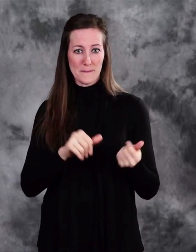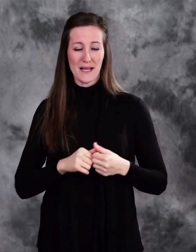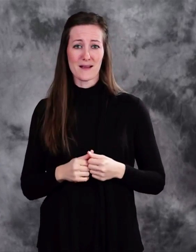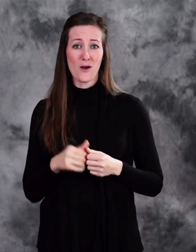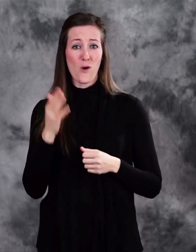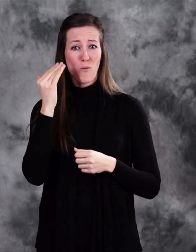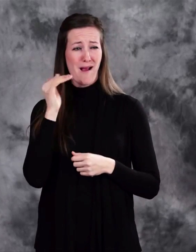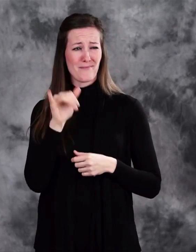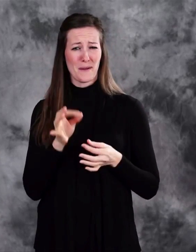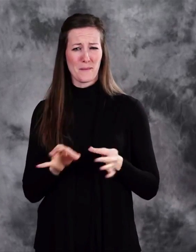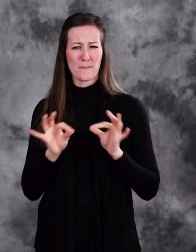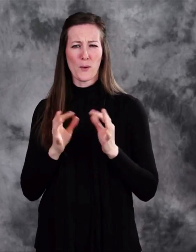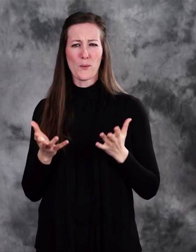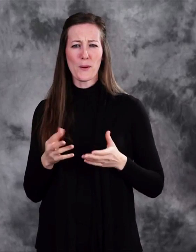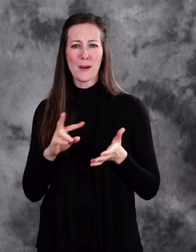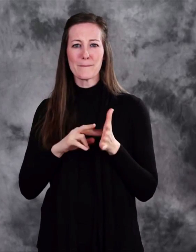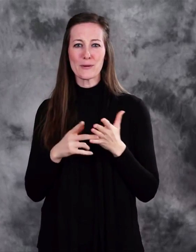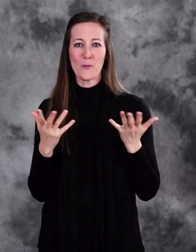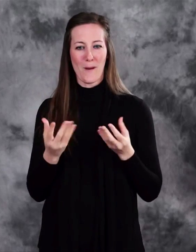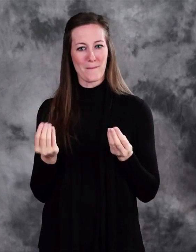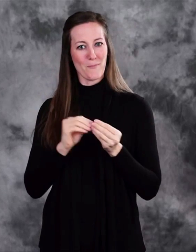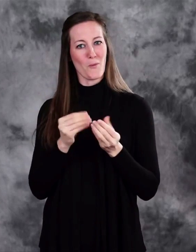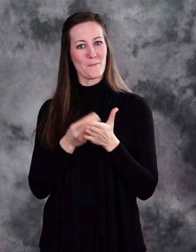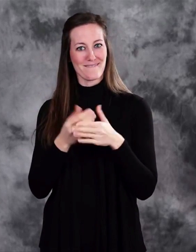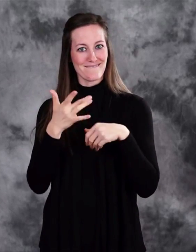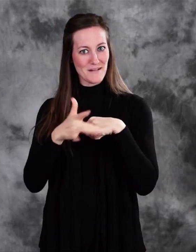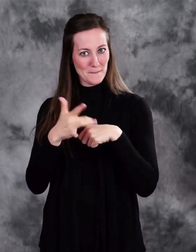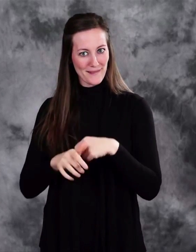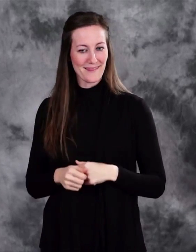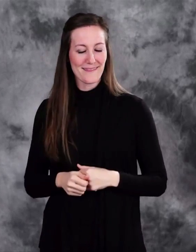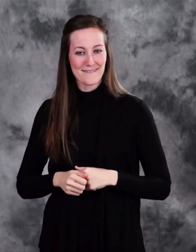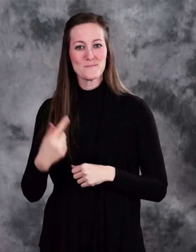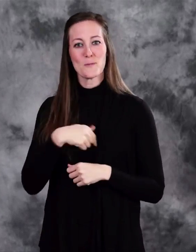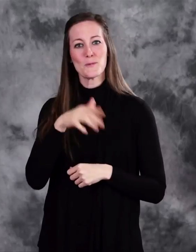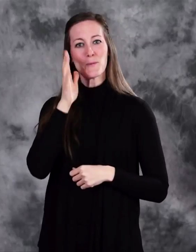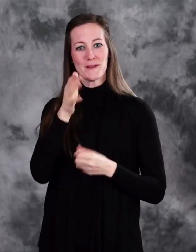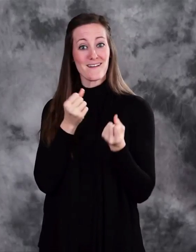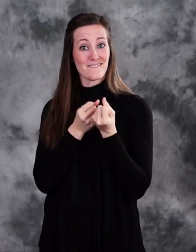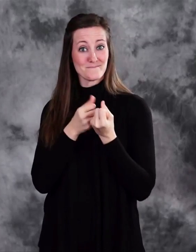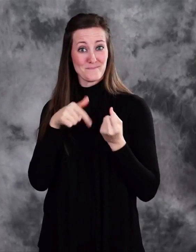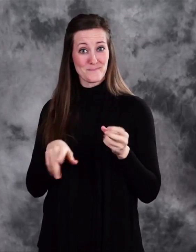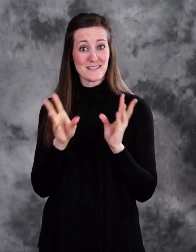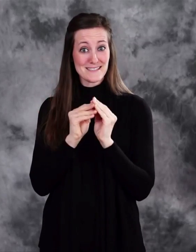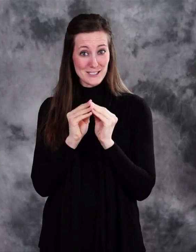Why is this important? More money will be available. We will advocate this session